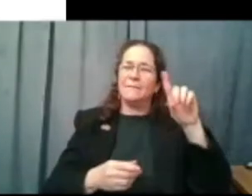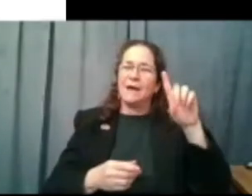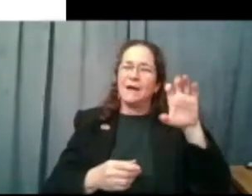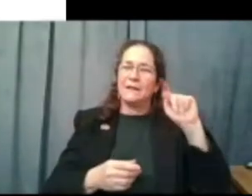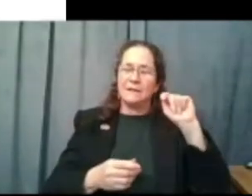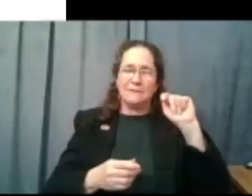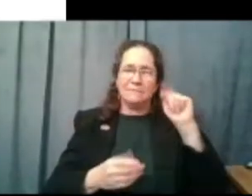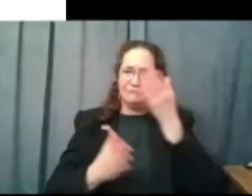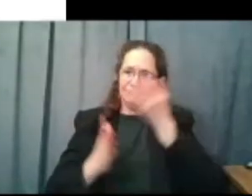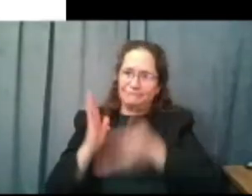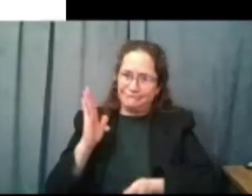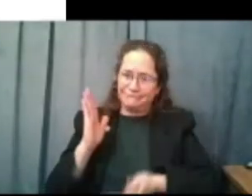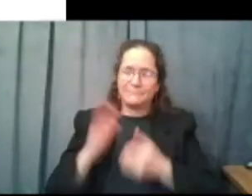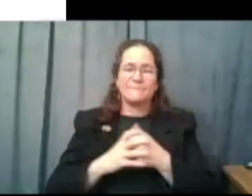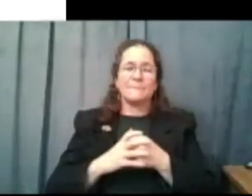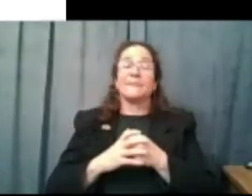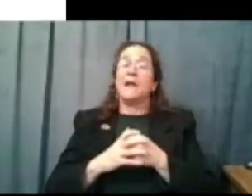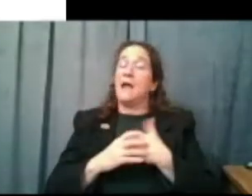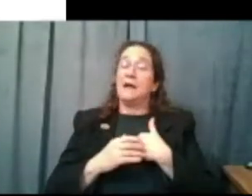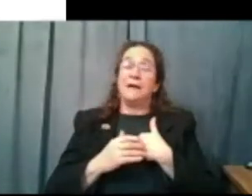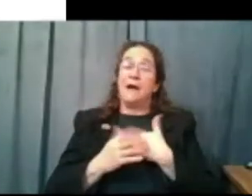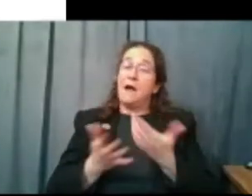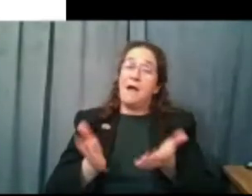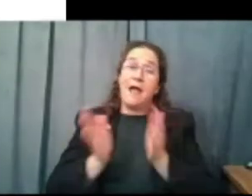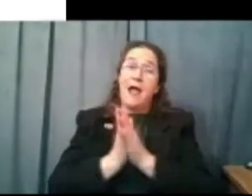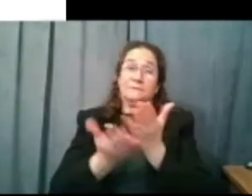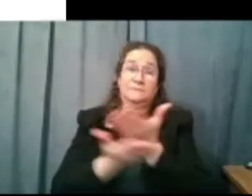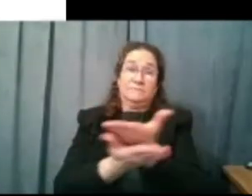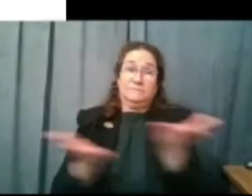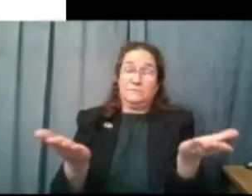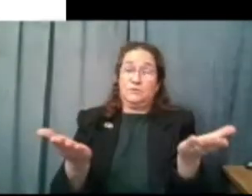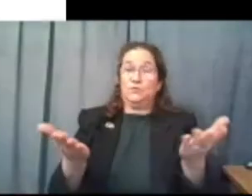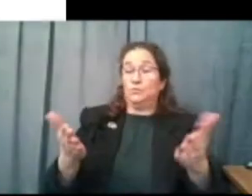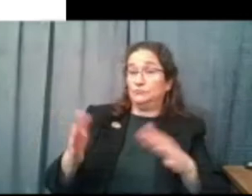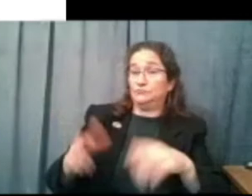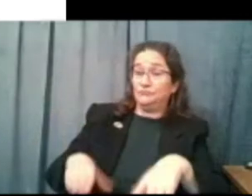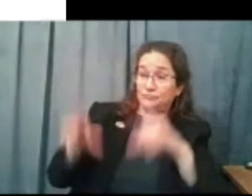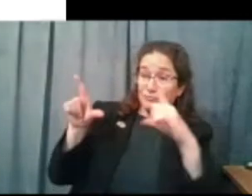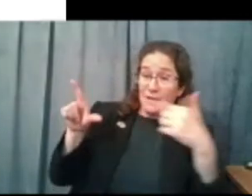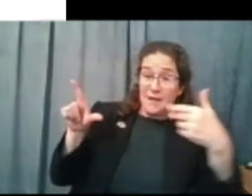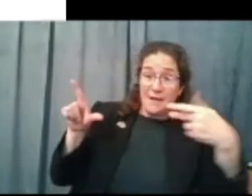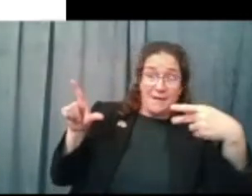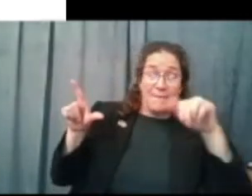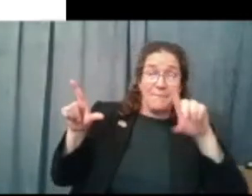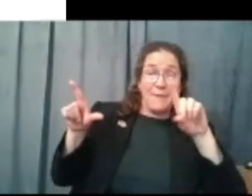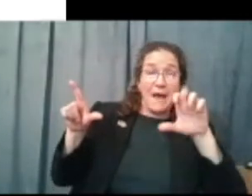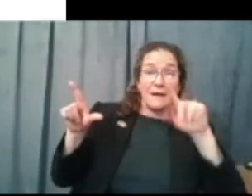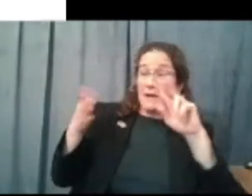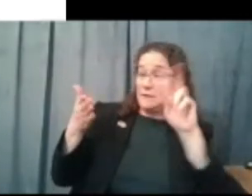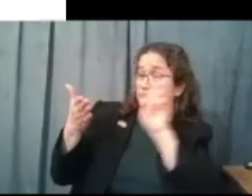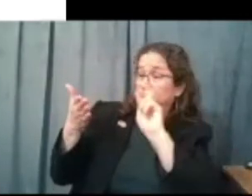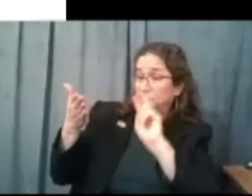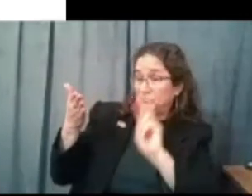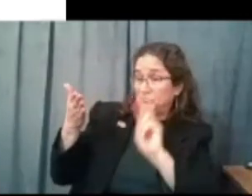Ask everybody to take a look in, enjoy, and learn and improve from it.